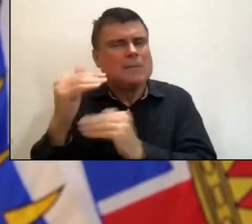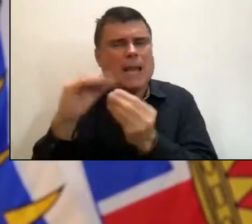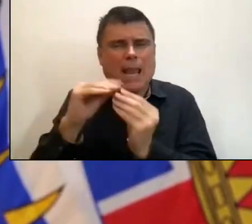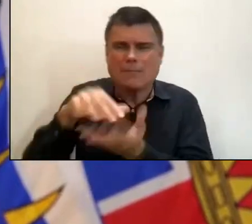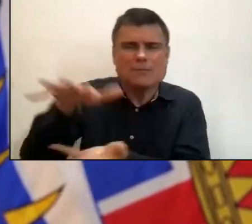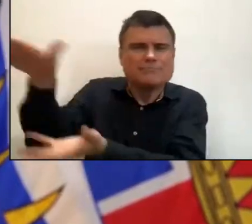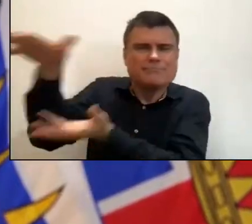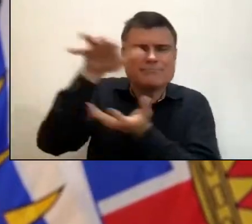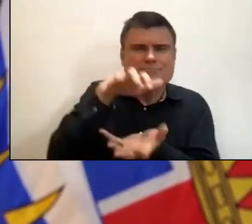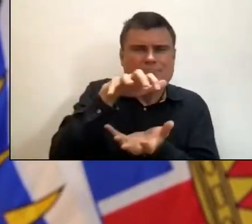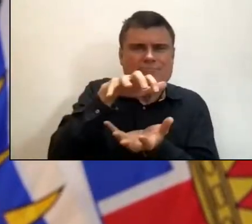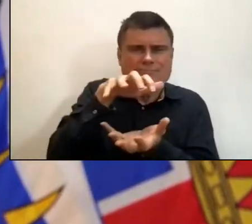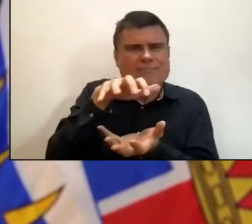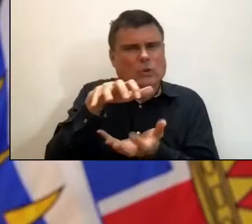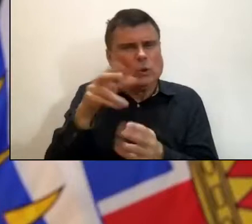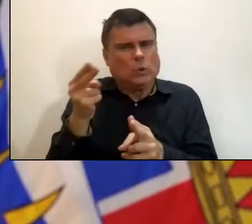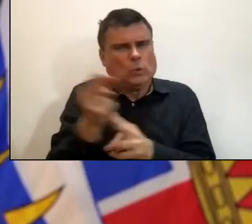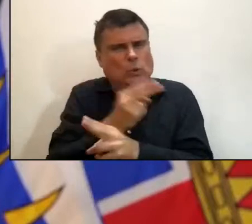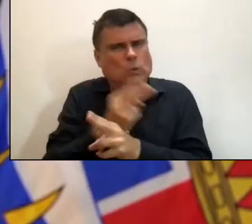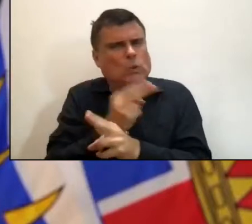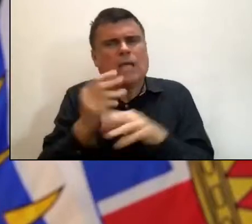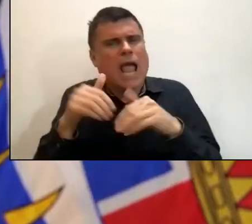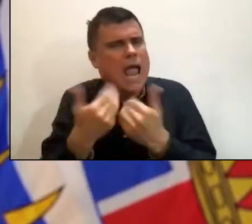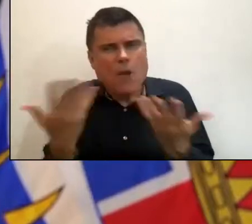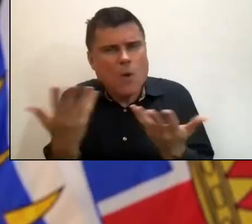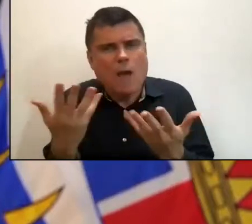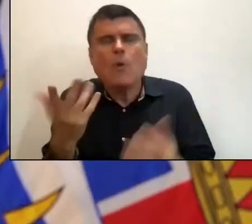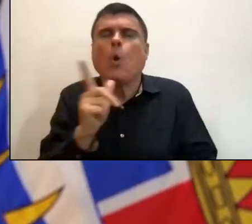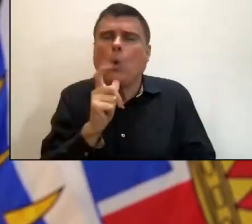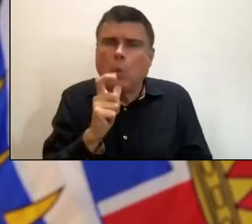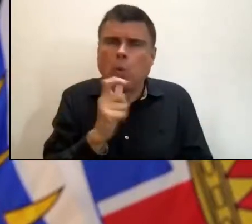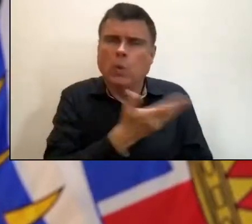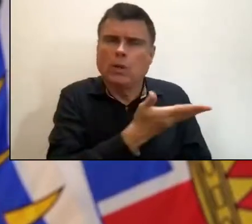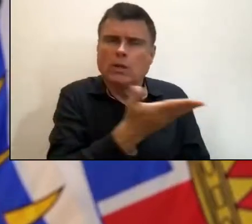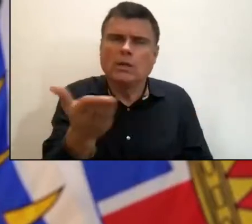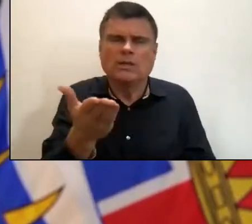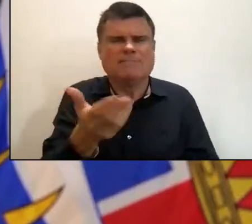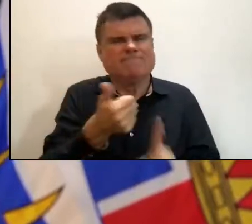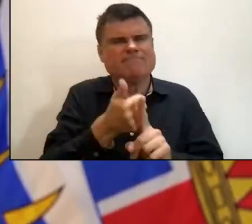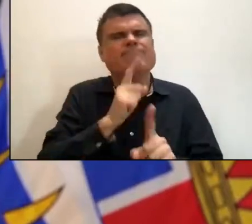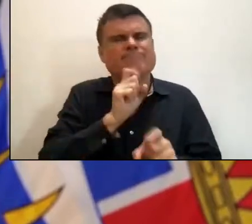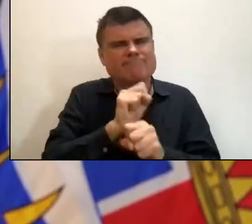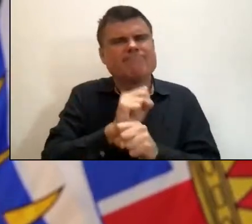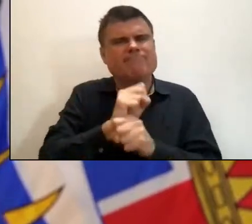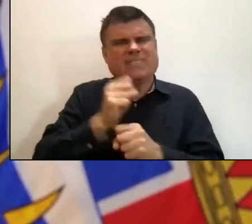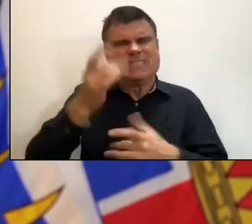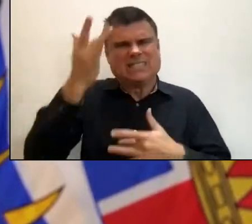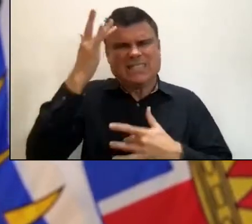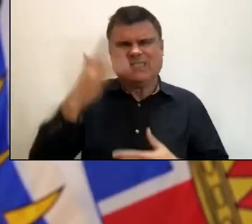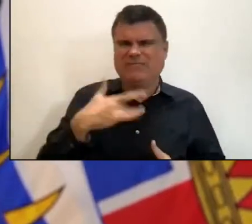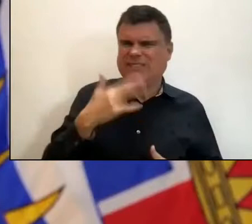manage people who actually have symptoms of COVID and need to